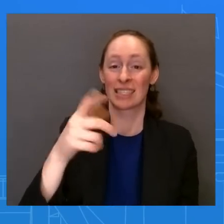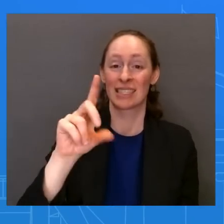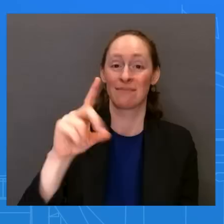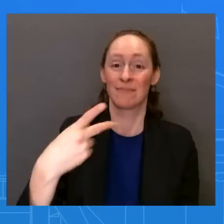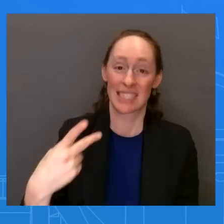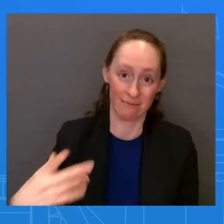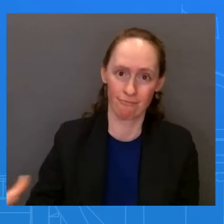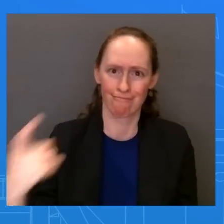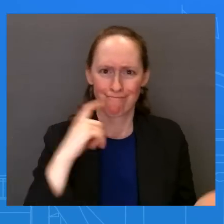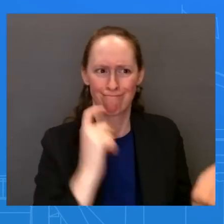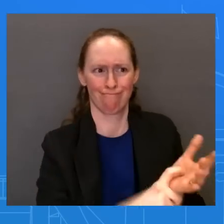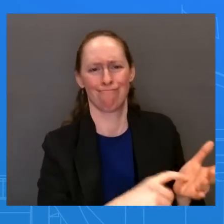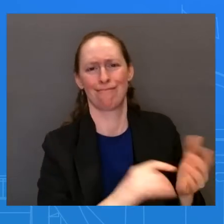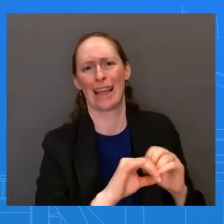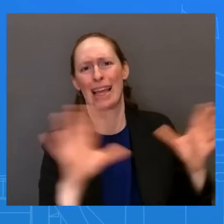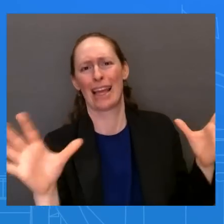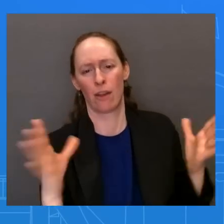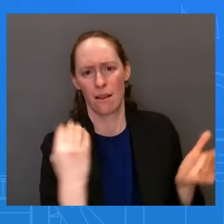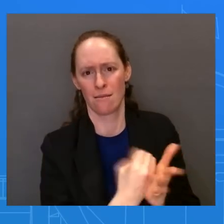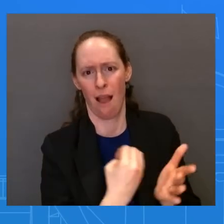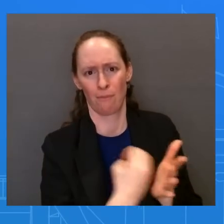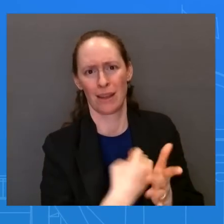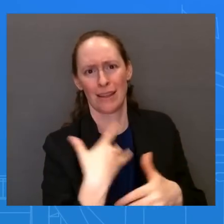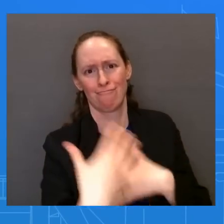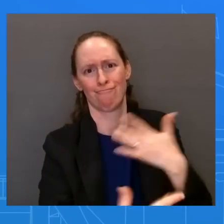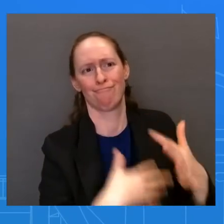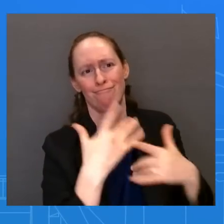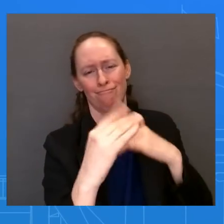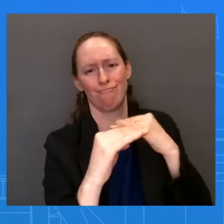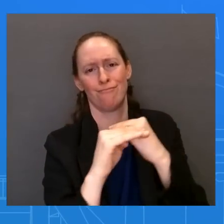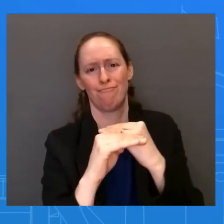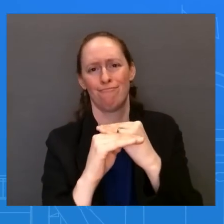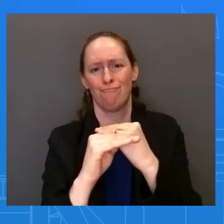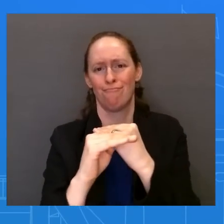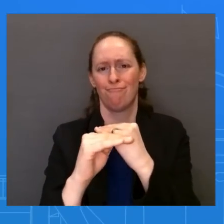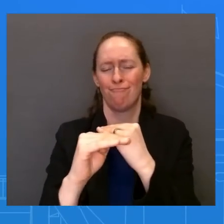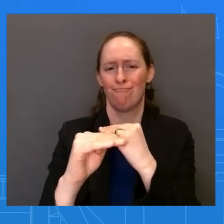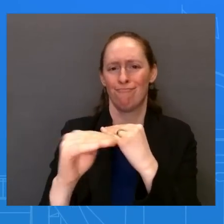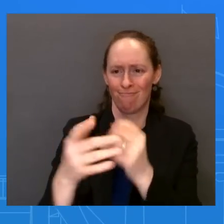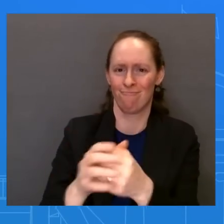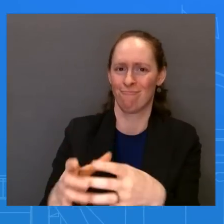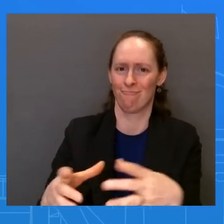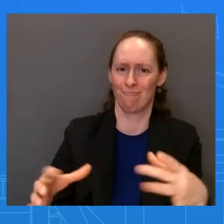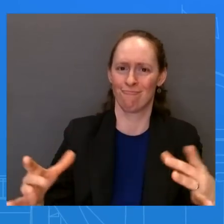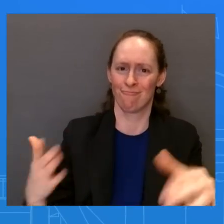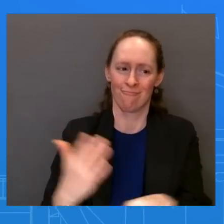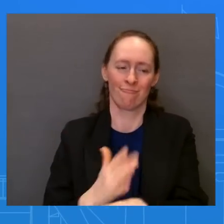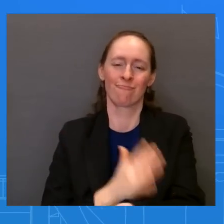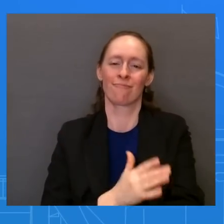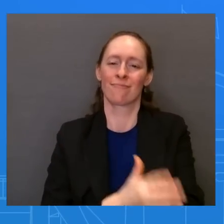So, that's what I will point you to in answering your question, as I just laid out. But, again, we are seeing an economy --